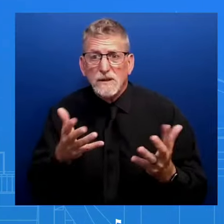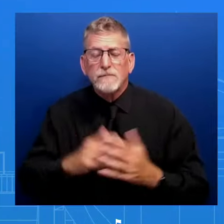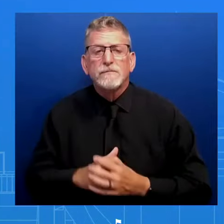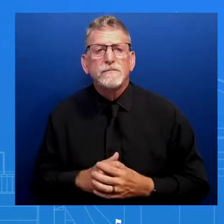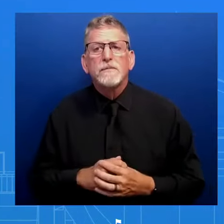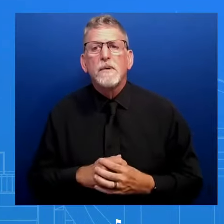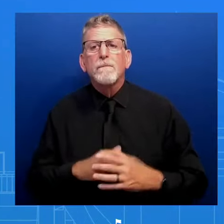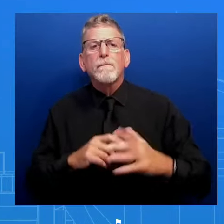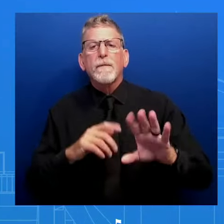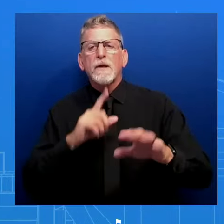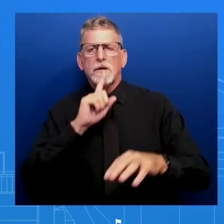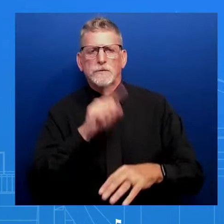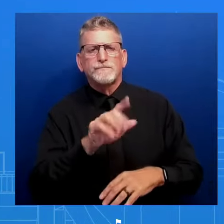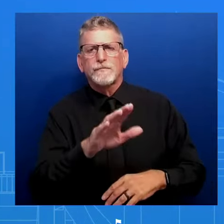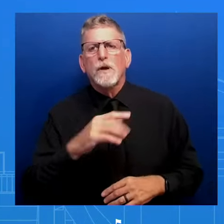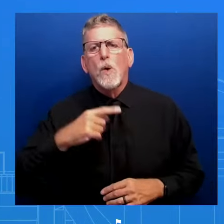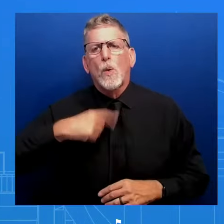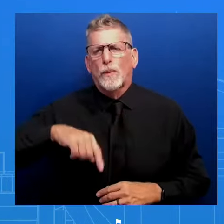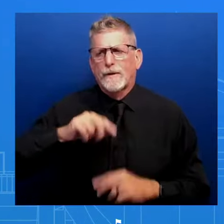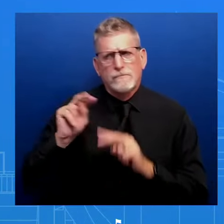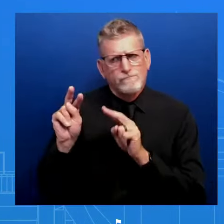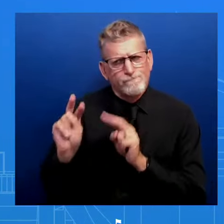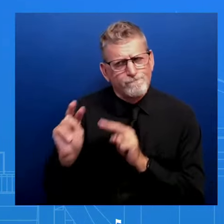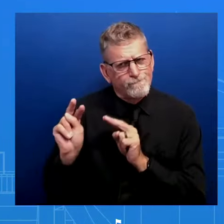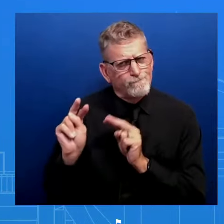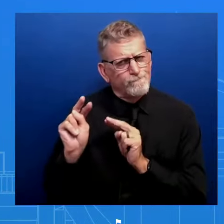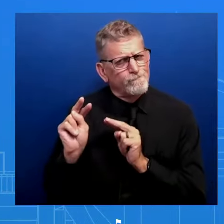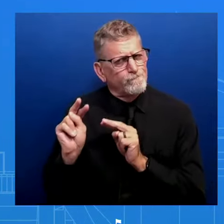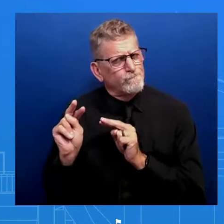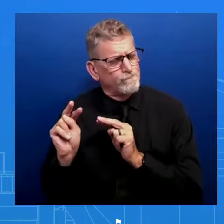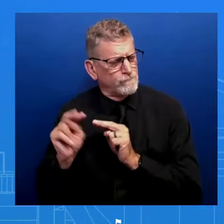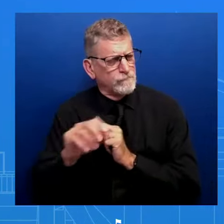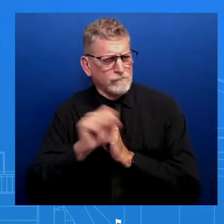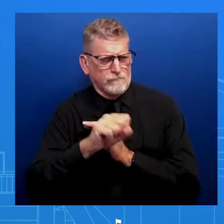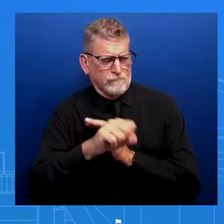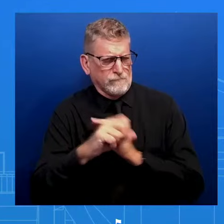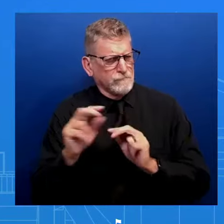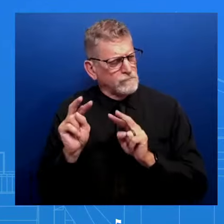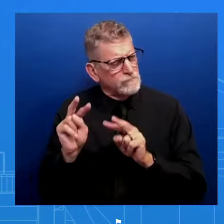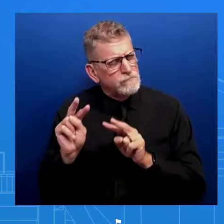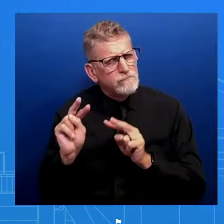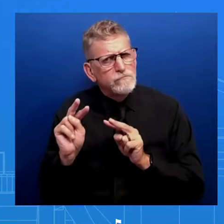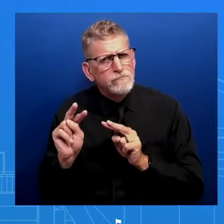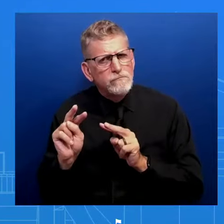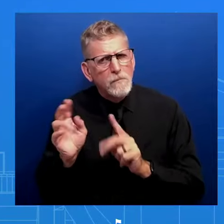We certainly condemn any effort to detain or to subvert the functioning of Niger's